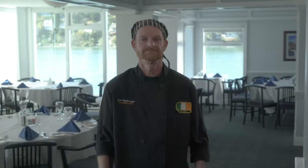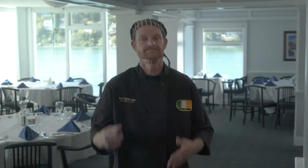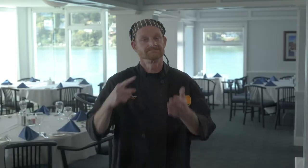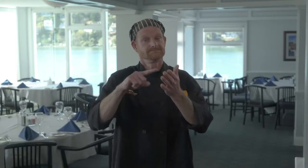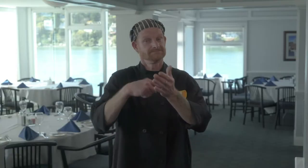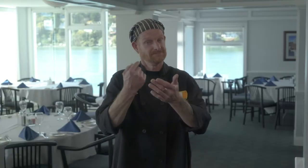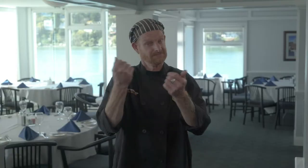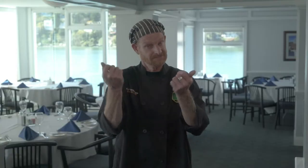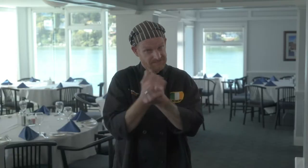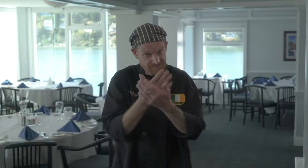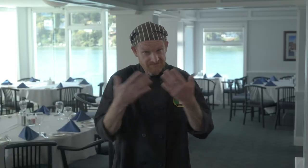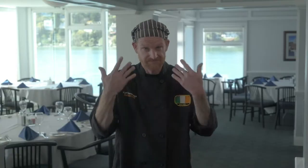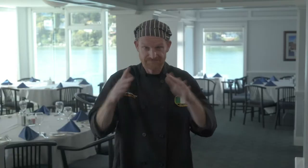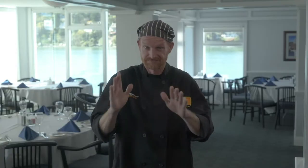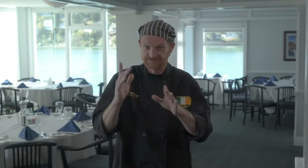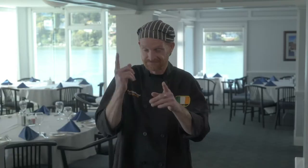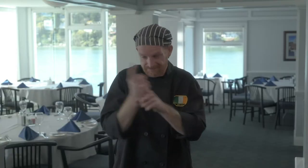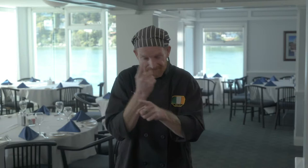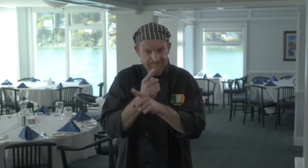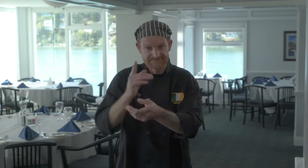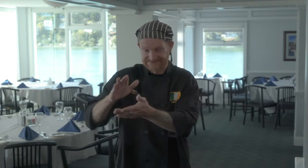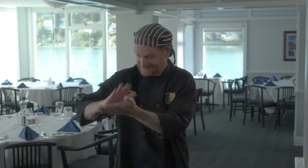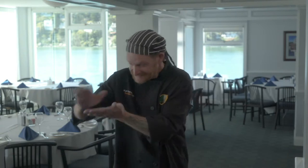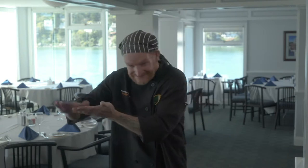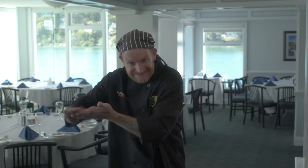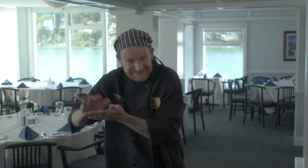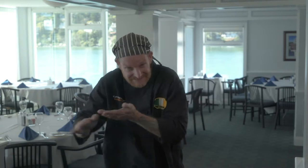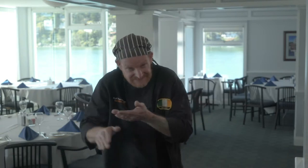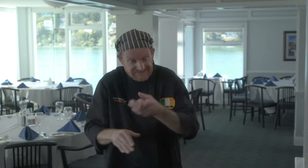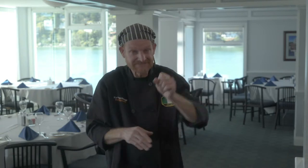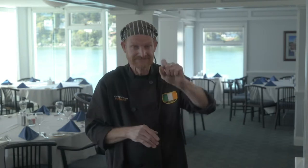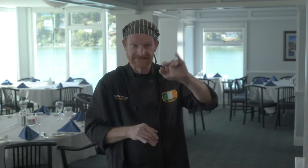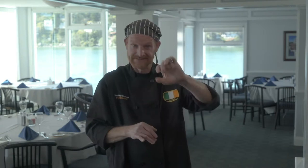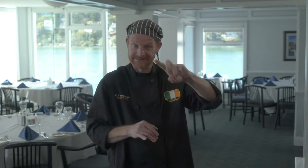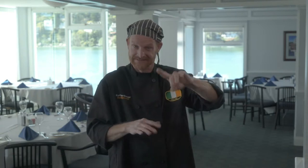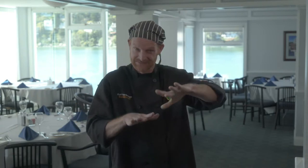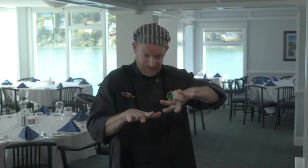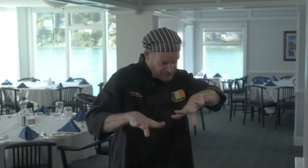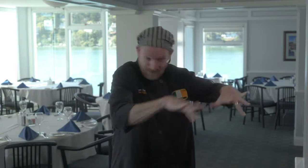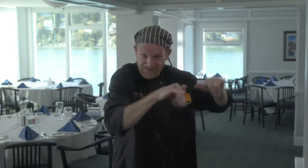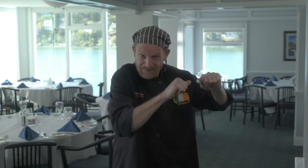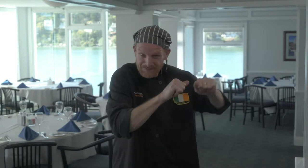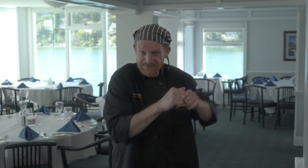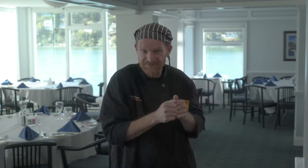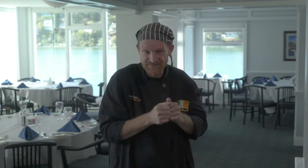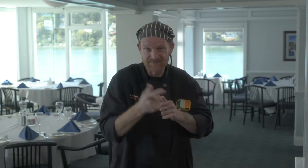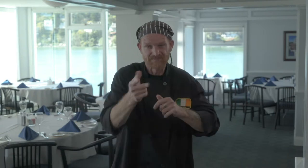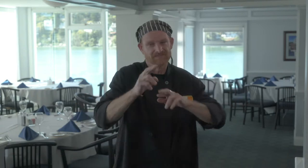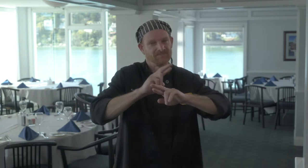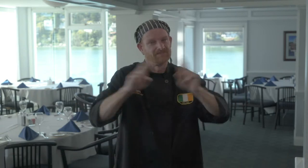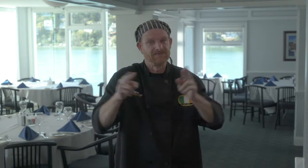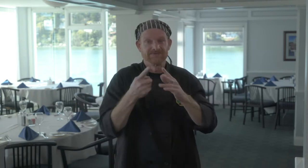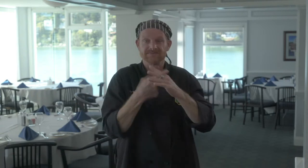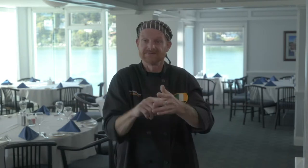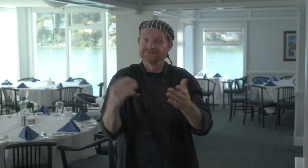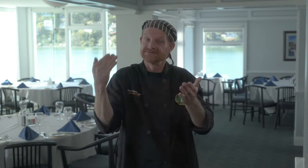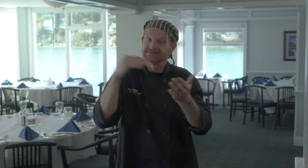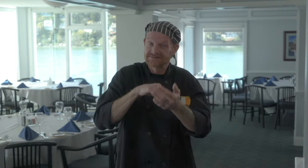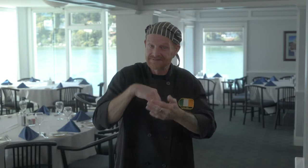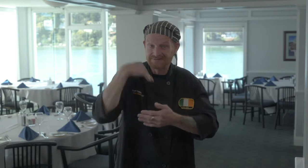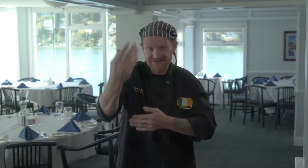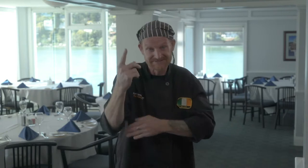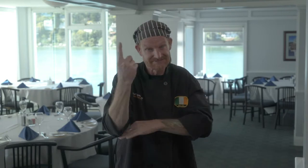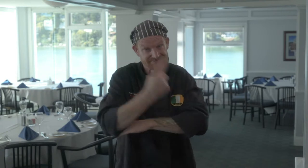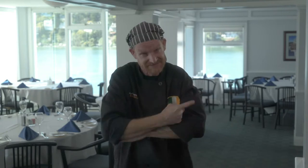Once everything has been properly cleaned and sanitized then you are ready to start again for the next day